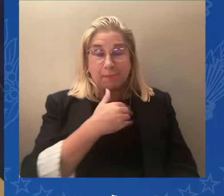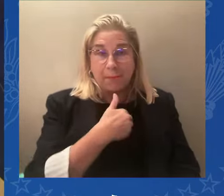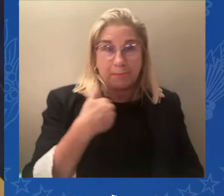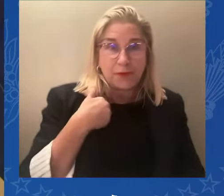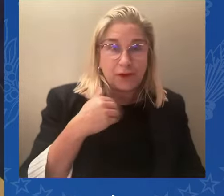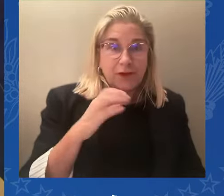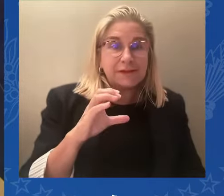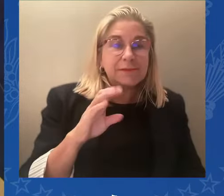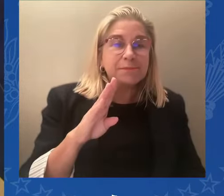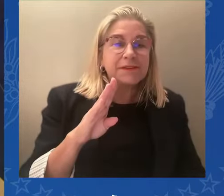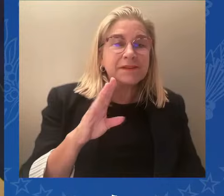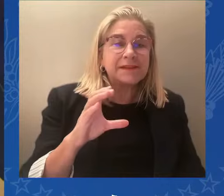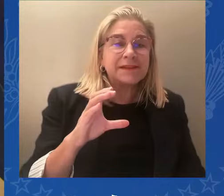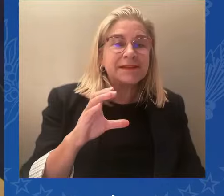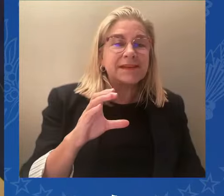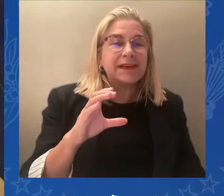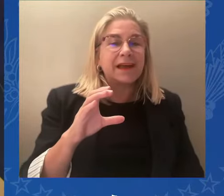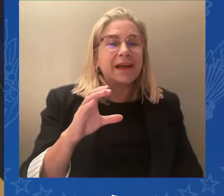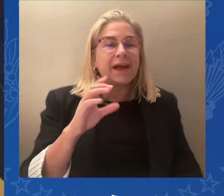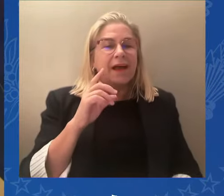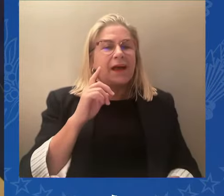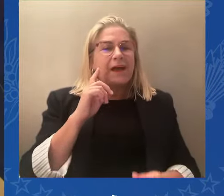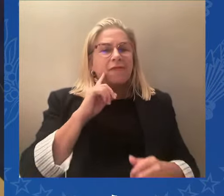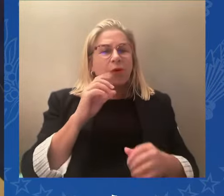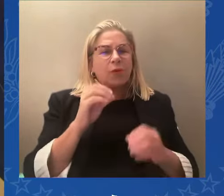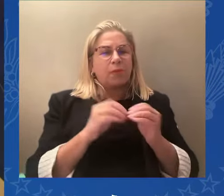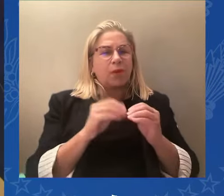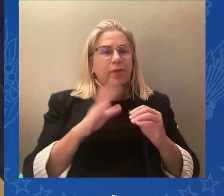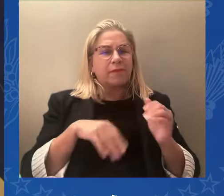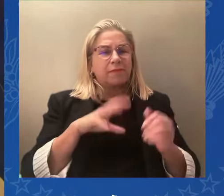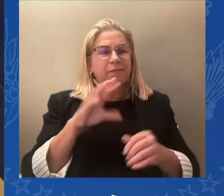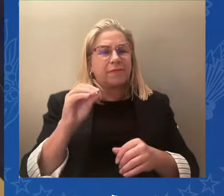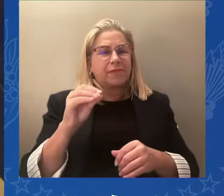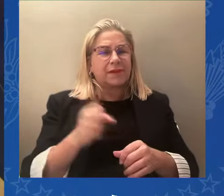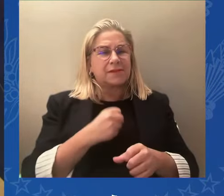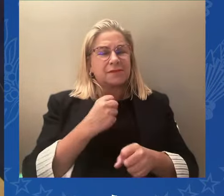has served as the conscience of the Congress and of our nation.